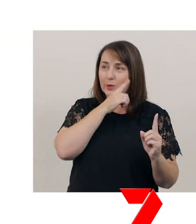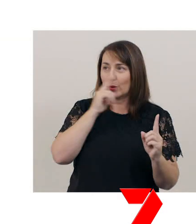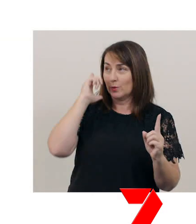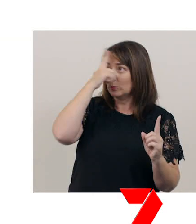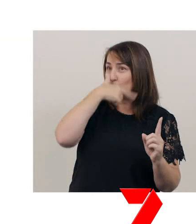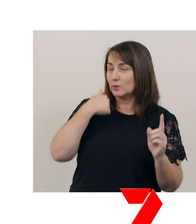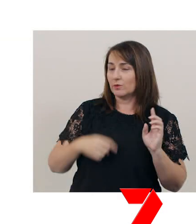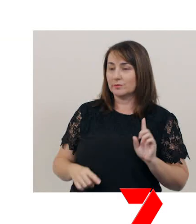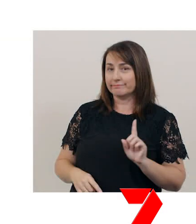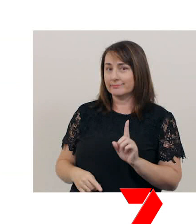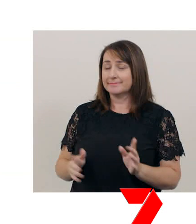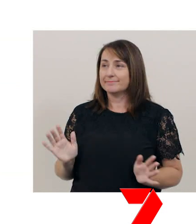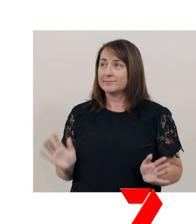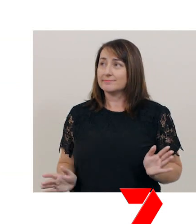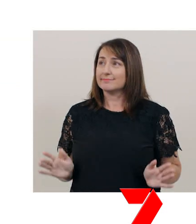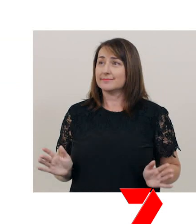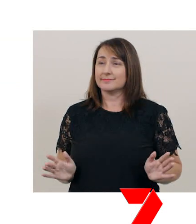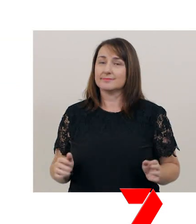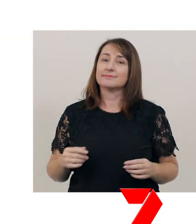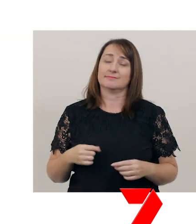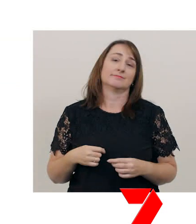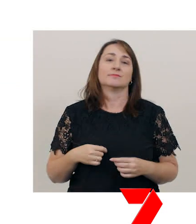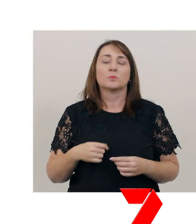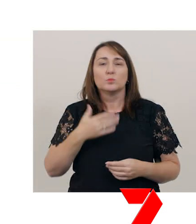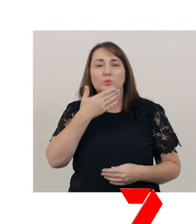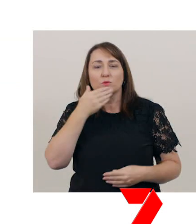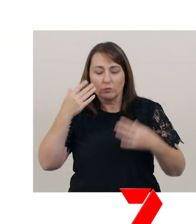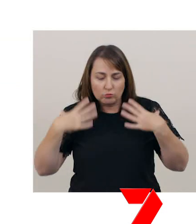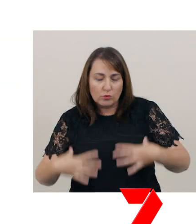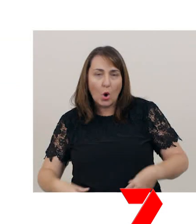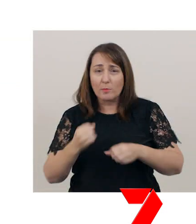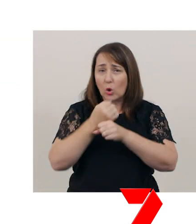looking very beautiful in her splendid red and gold robe and jade hair comb.